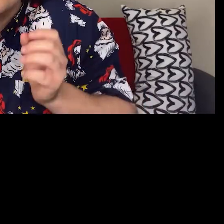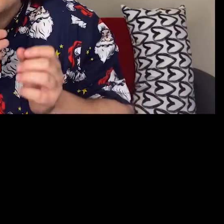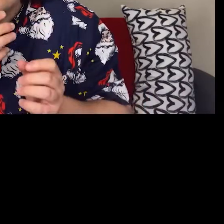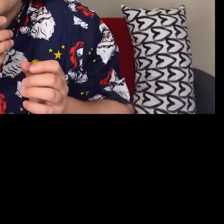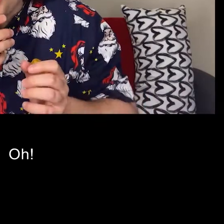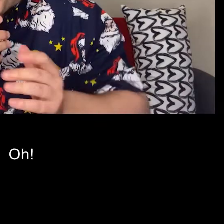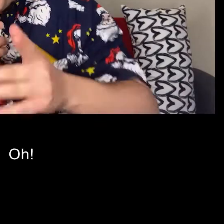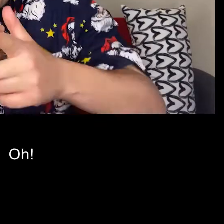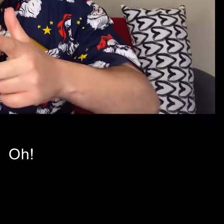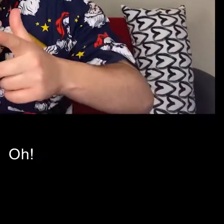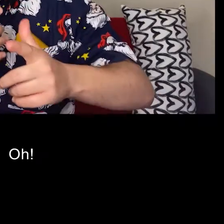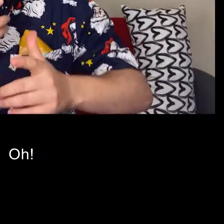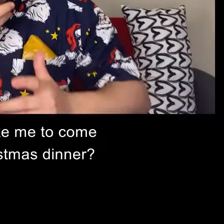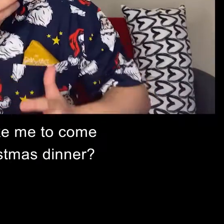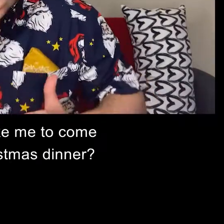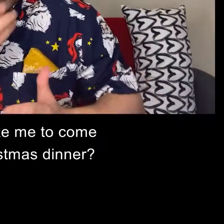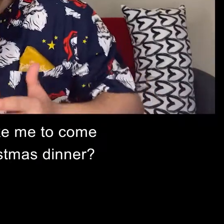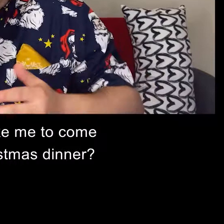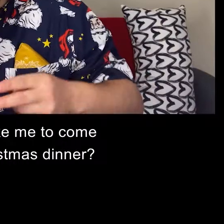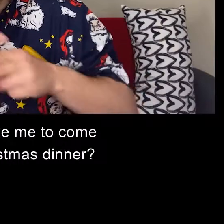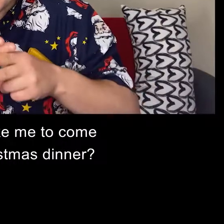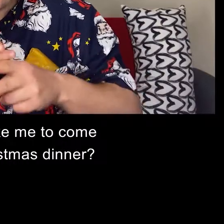Wind - Santa, Ho Ho, Ho